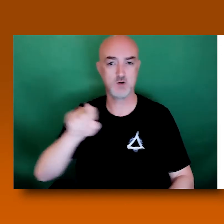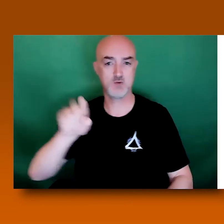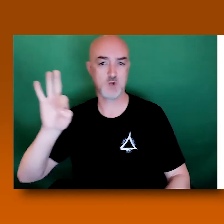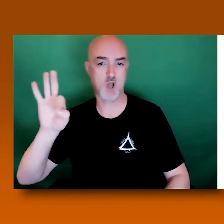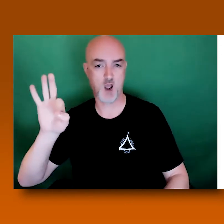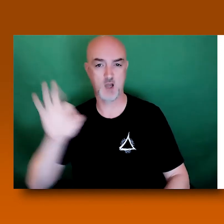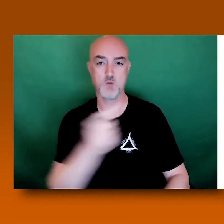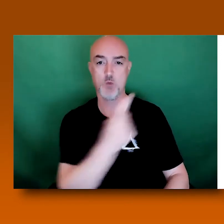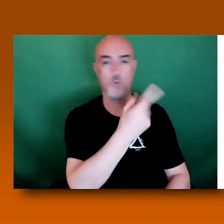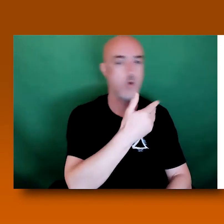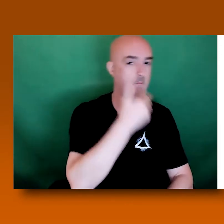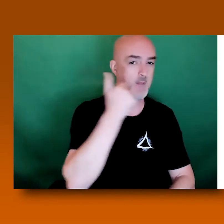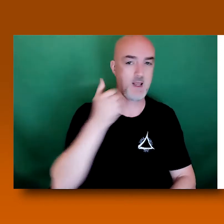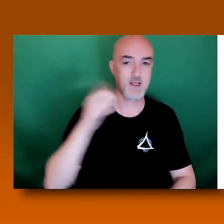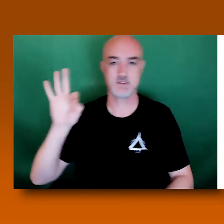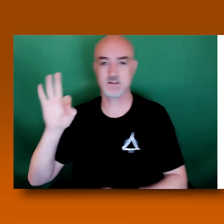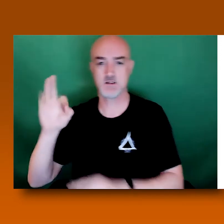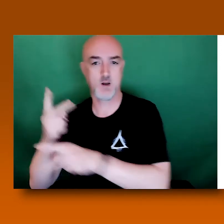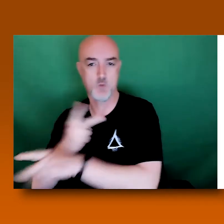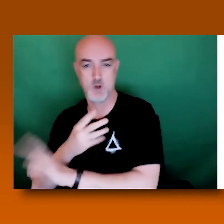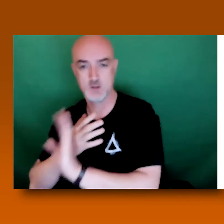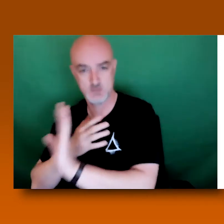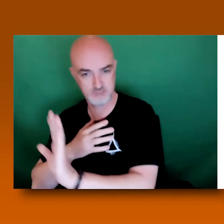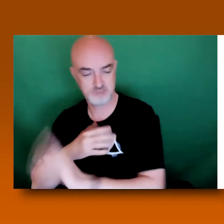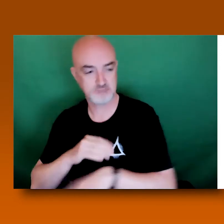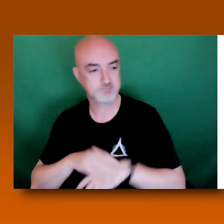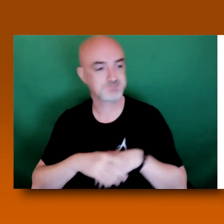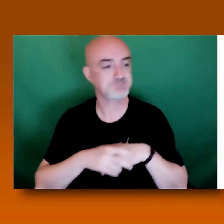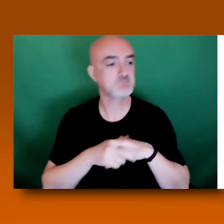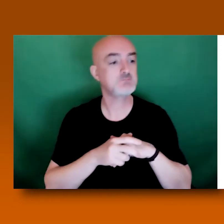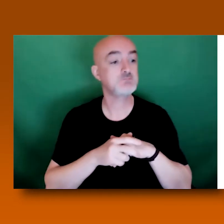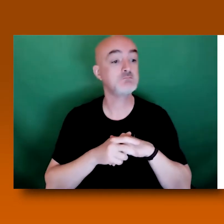Again, we've got that one through 9, one being the best, 9 being the worst...